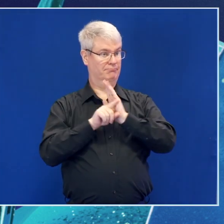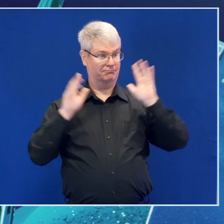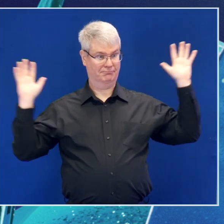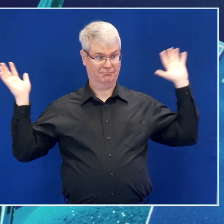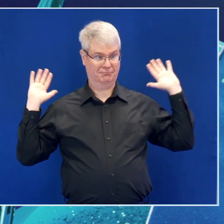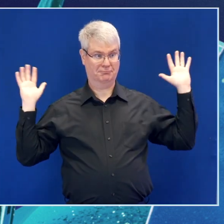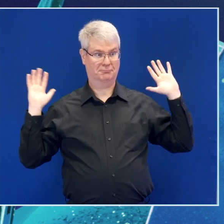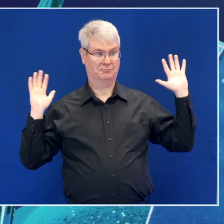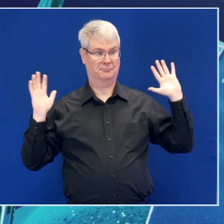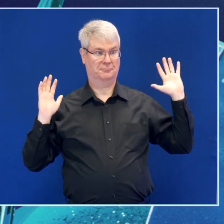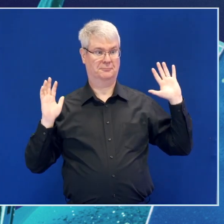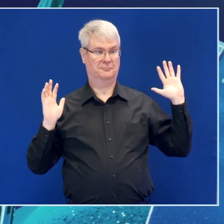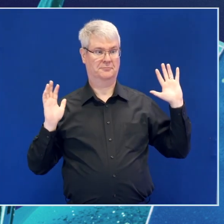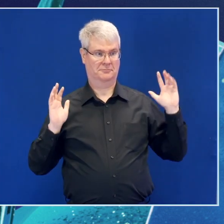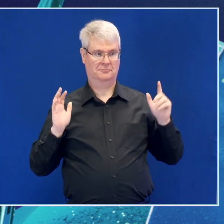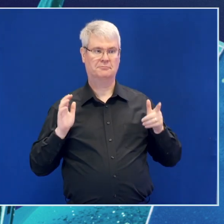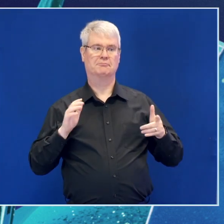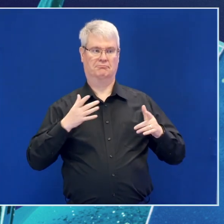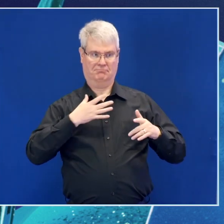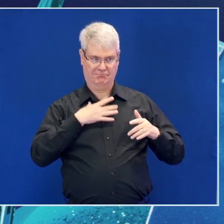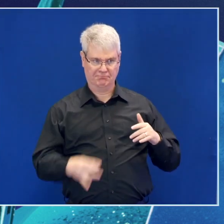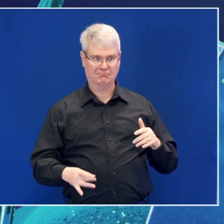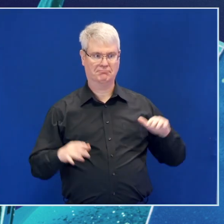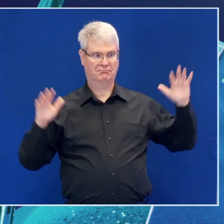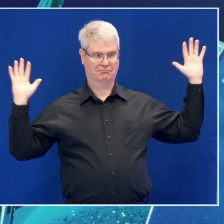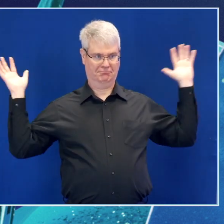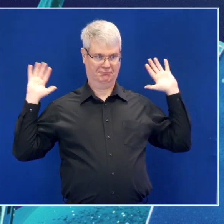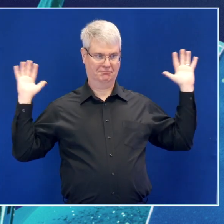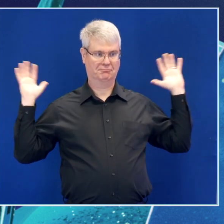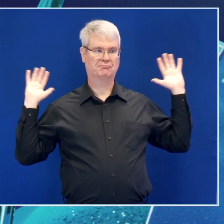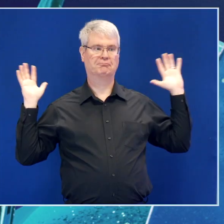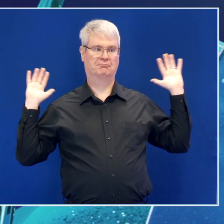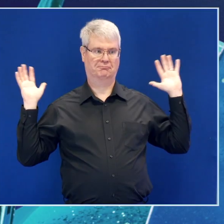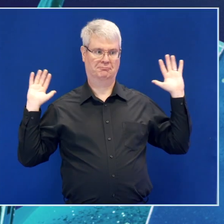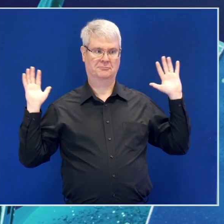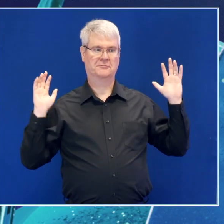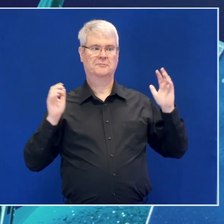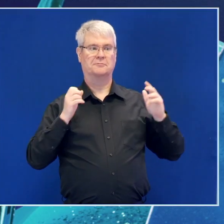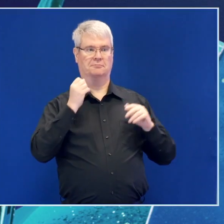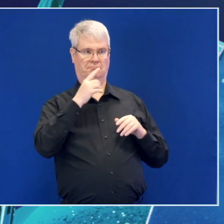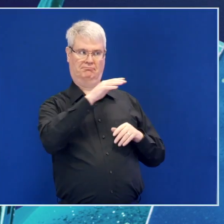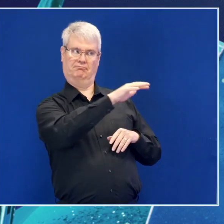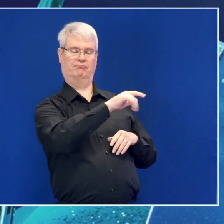from our neurodivergent and also disability communities. Yeah. Okay.